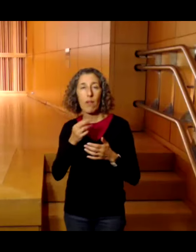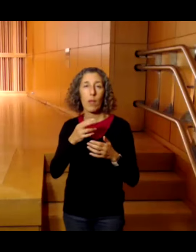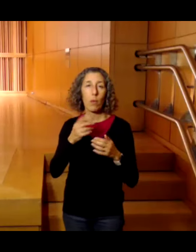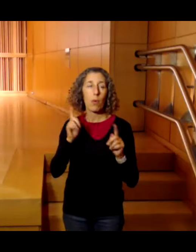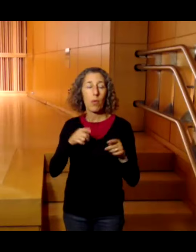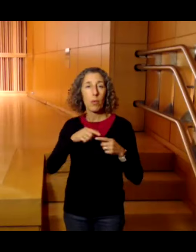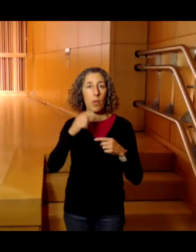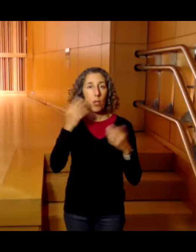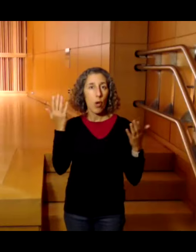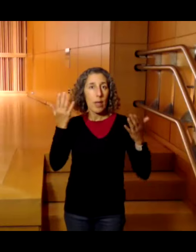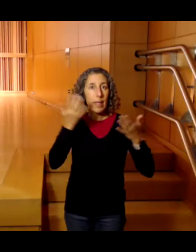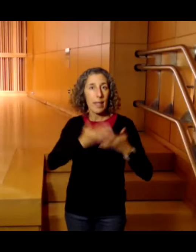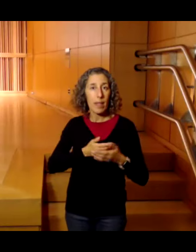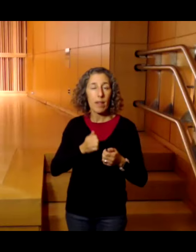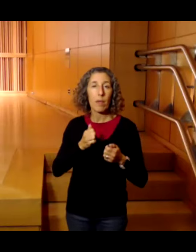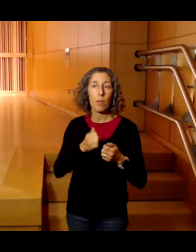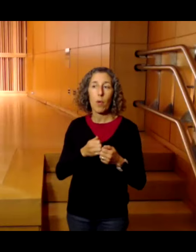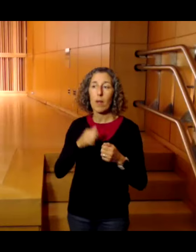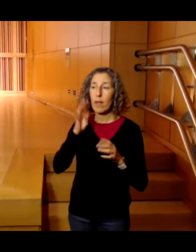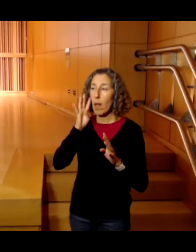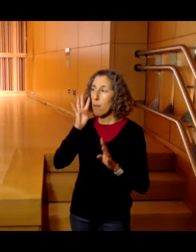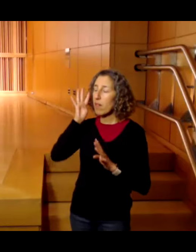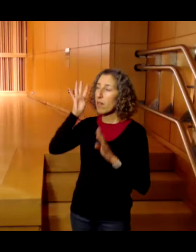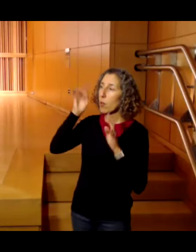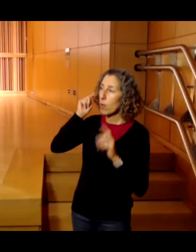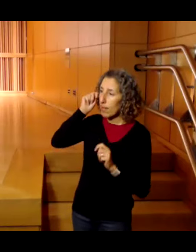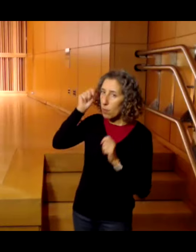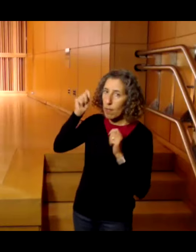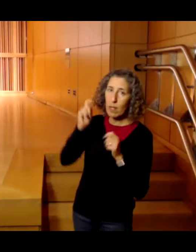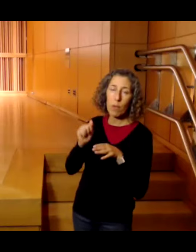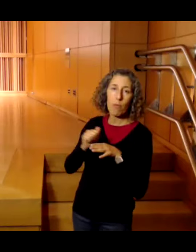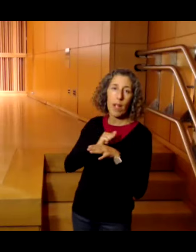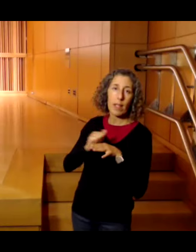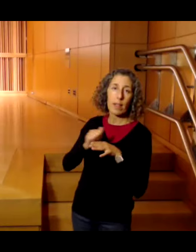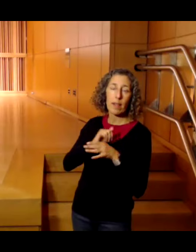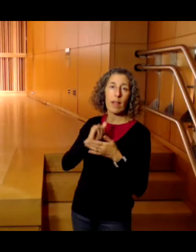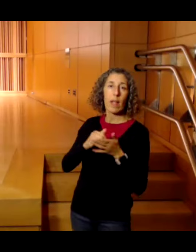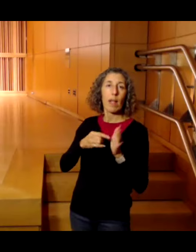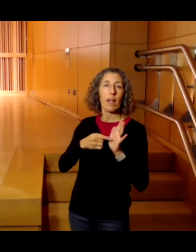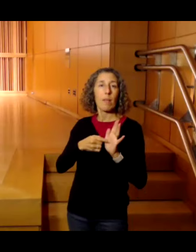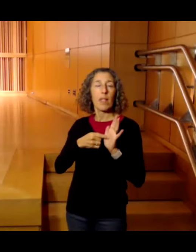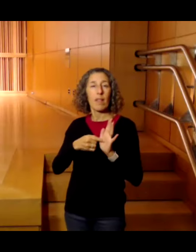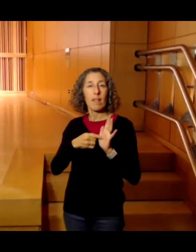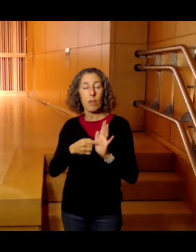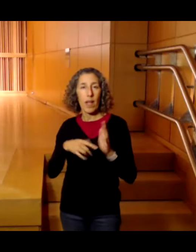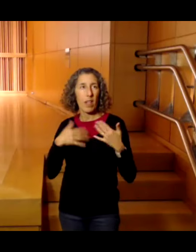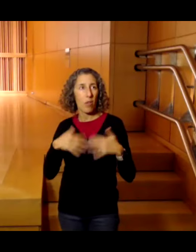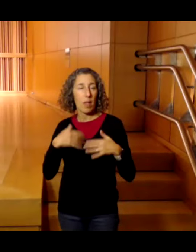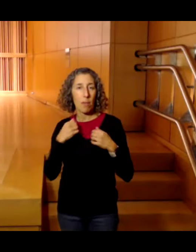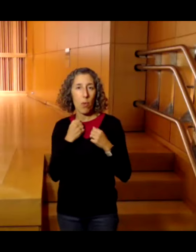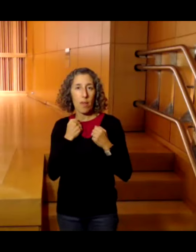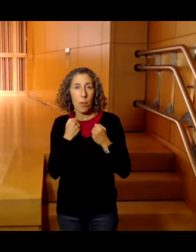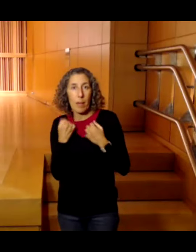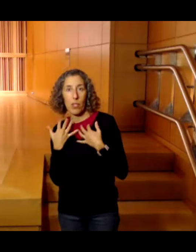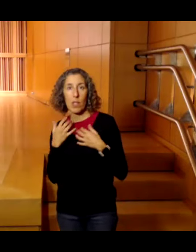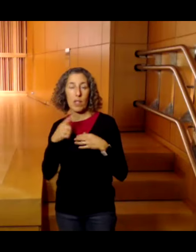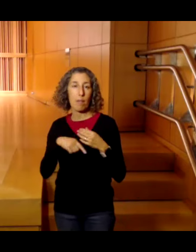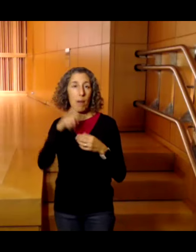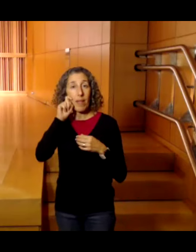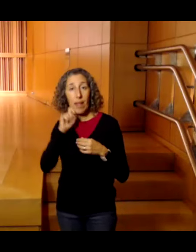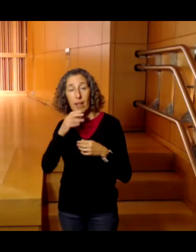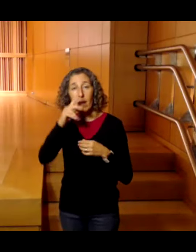obscuring set of theoretical practices. that demonstrate an incredible squeamishness about both sex and politics, unquote.